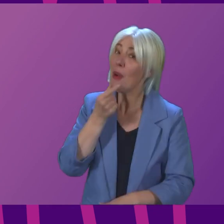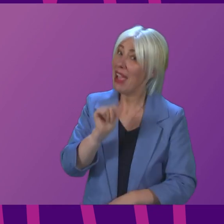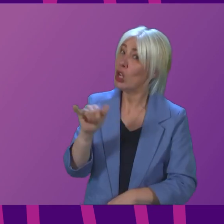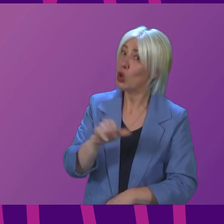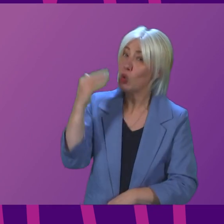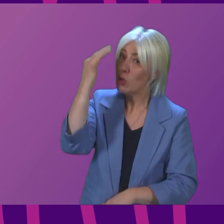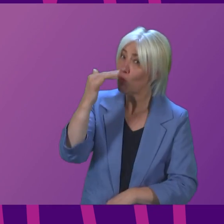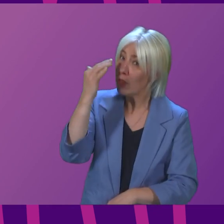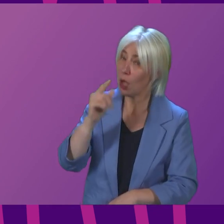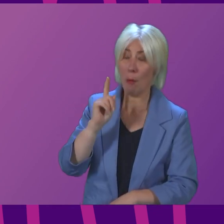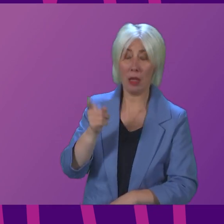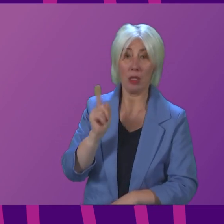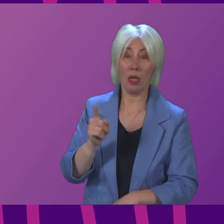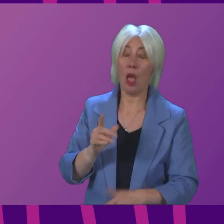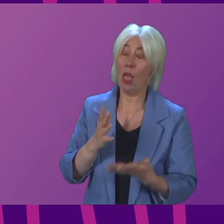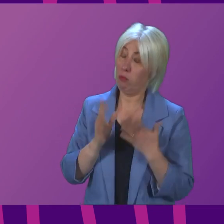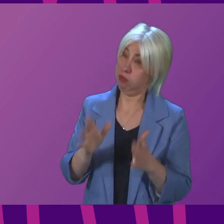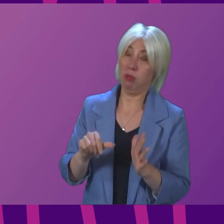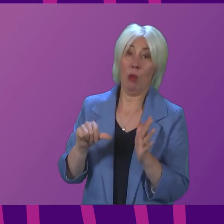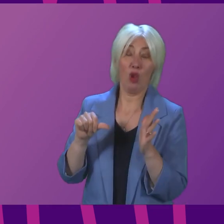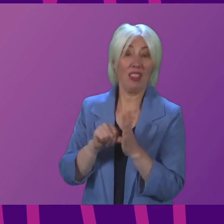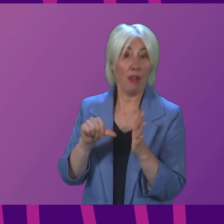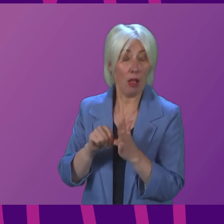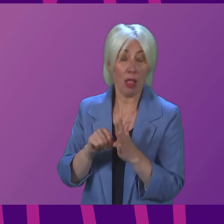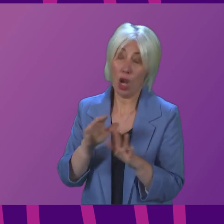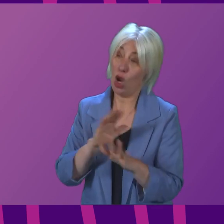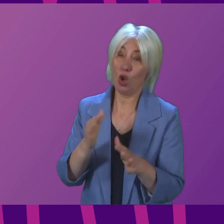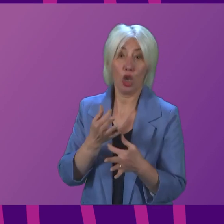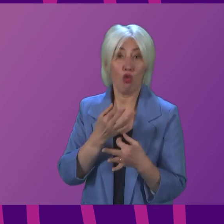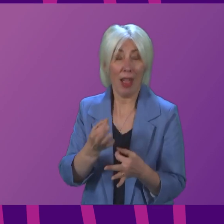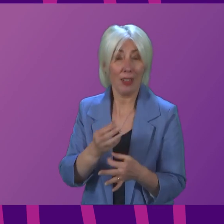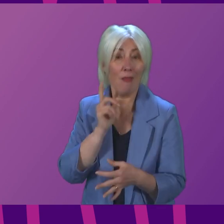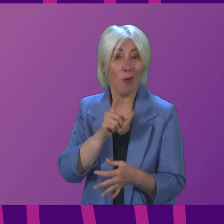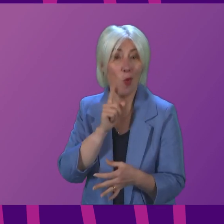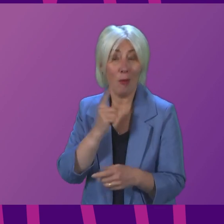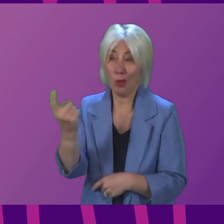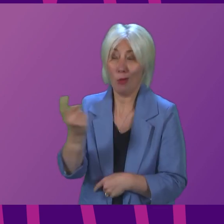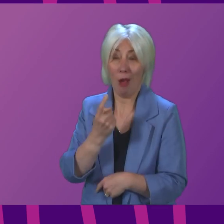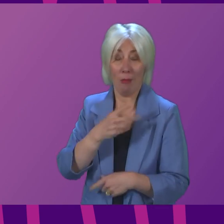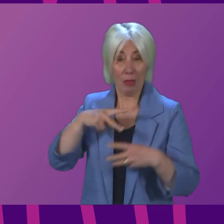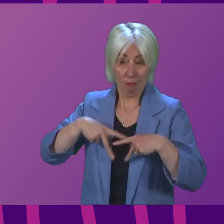We will rue the day that we make it more difficult and less attractive for women to come forward for election to public office.